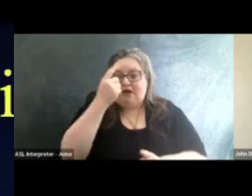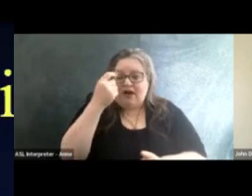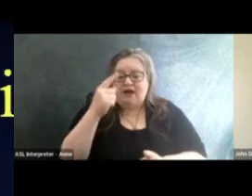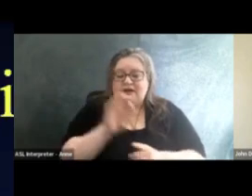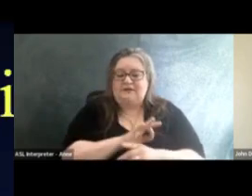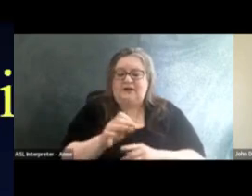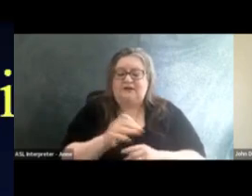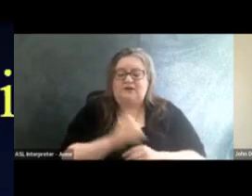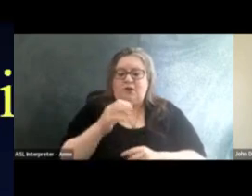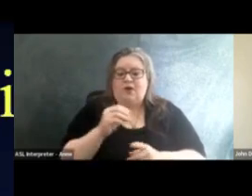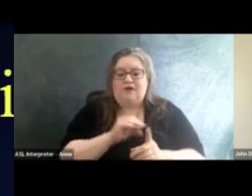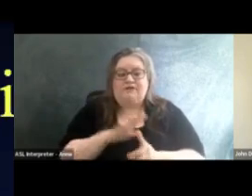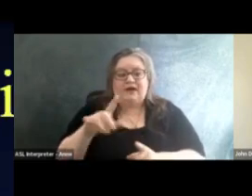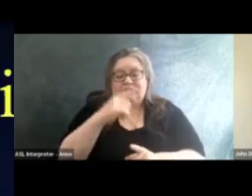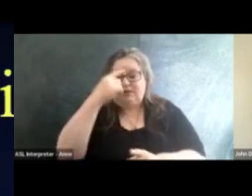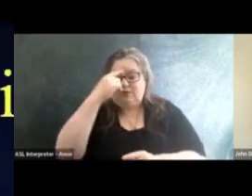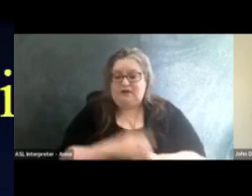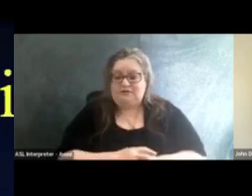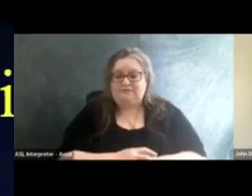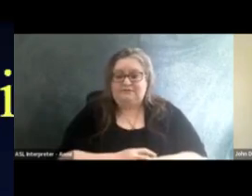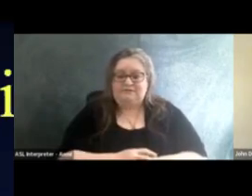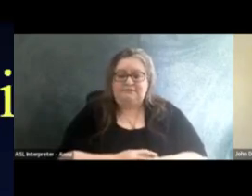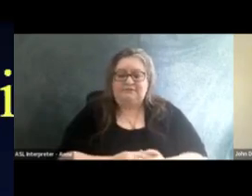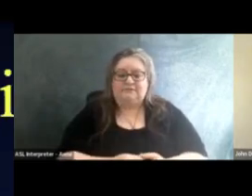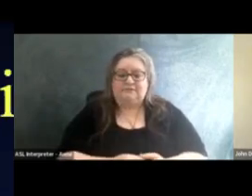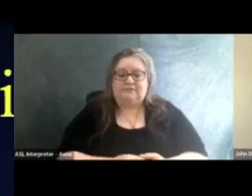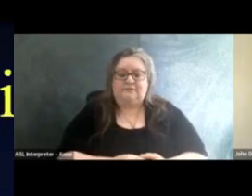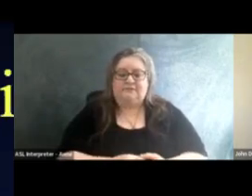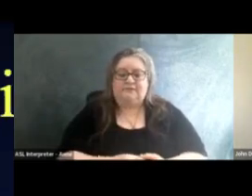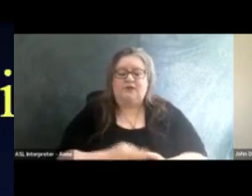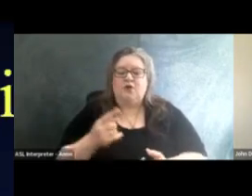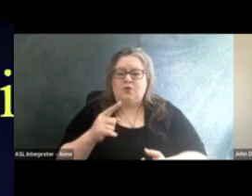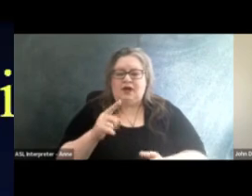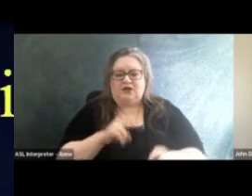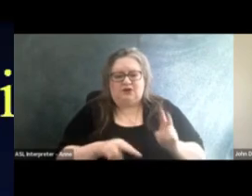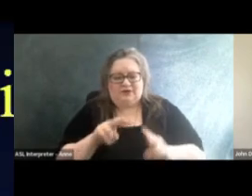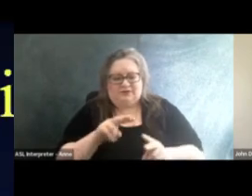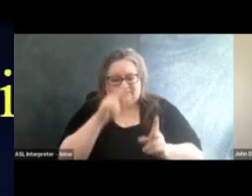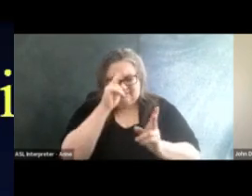affected the brain. So when you're in the area of detection, you're trying to figure out, has